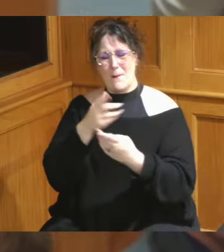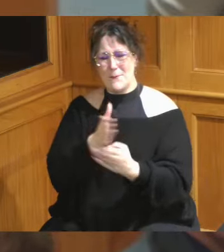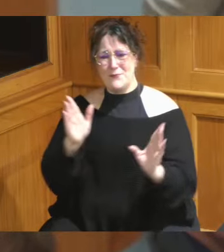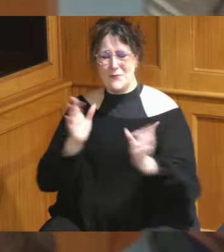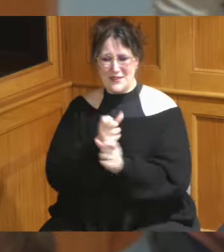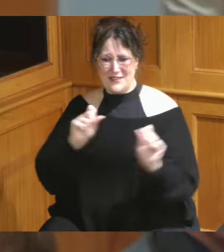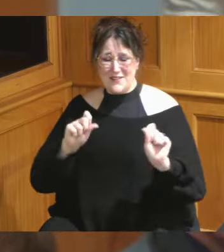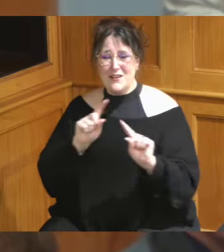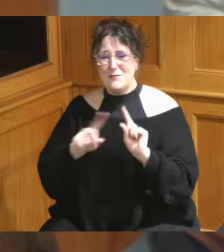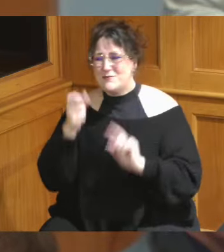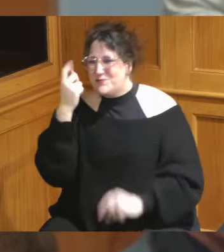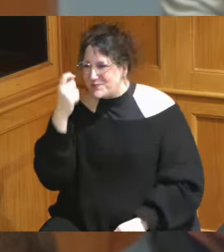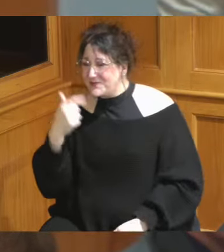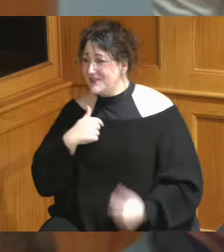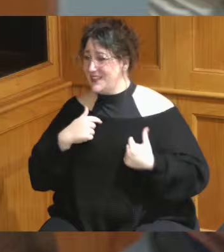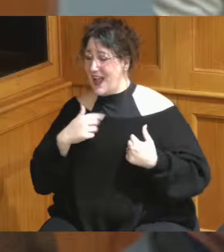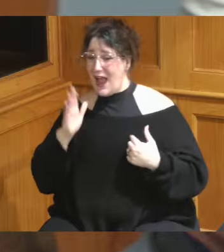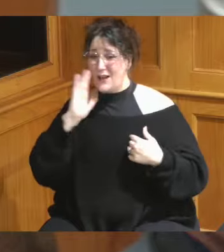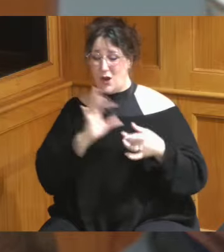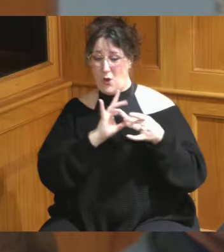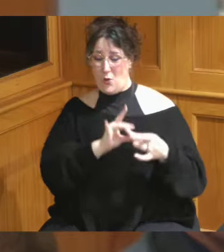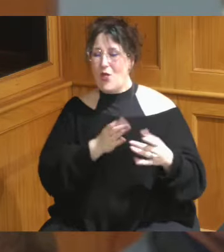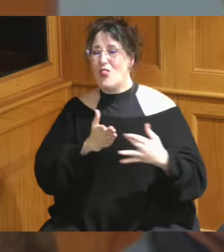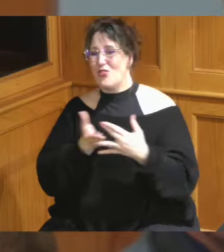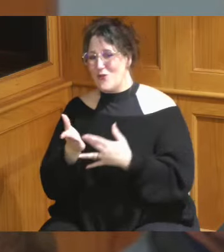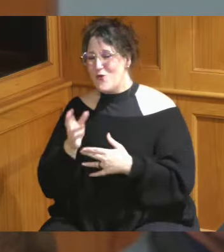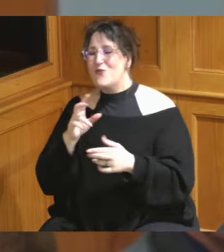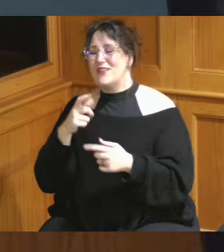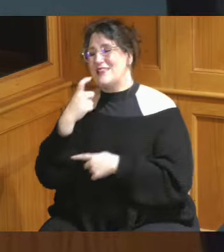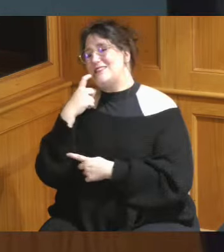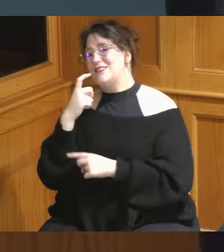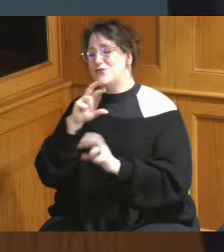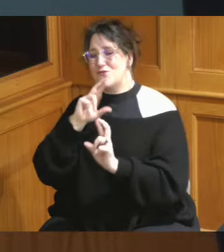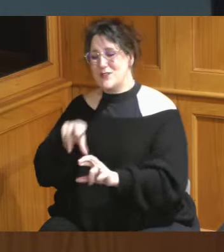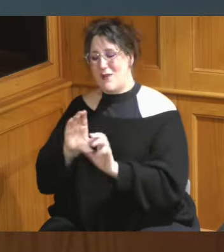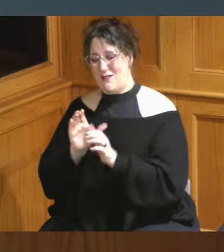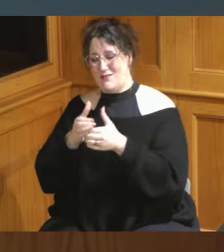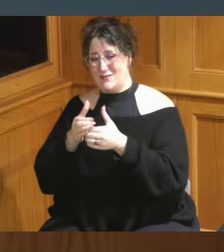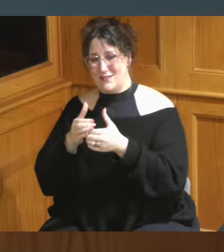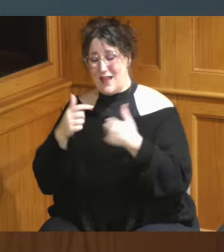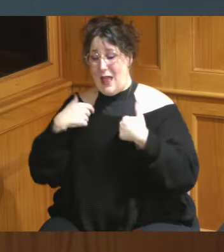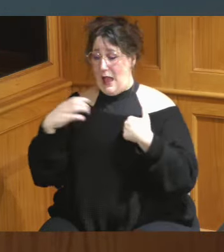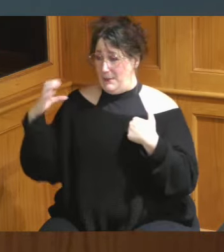to know Major M's through the Addiction Response Coalition and we I am the chair of the coalition